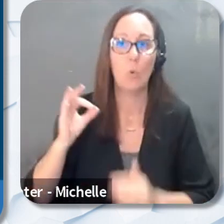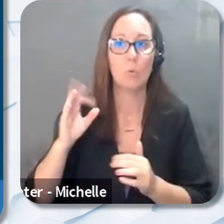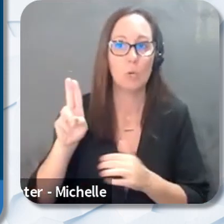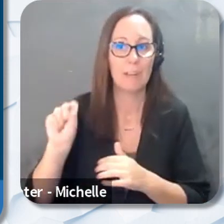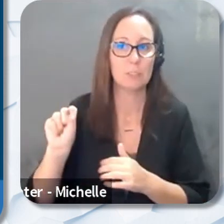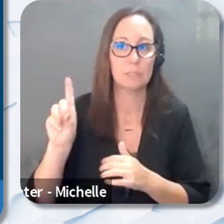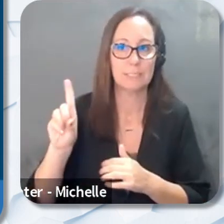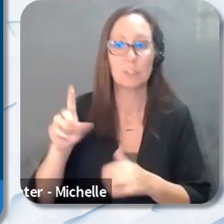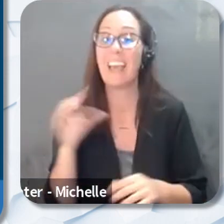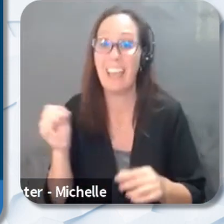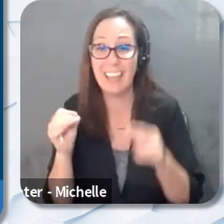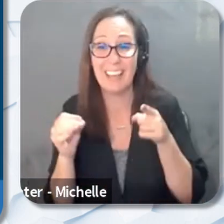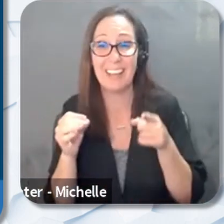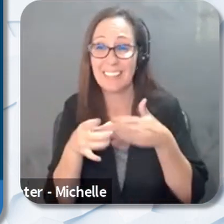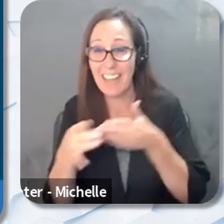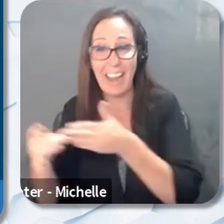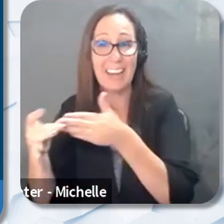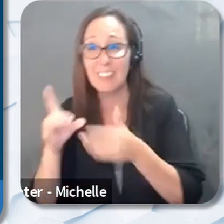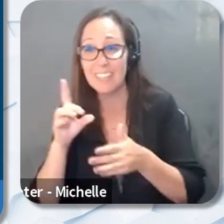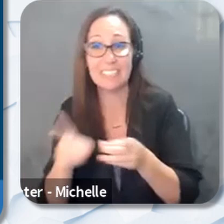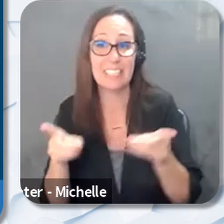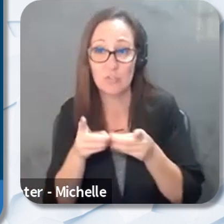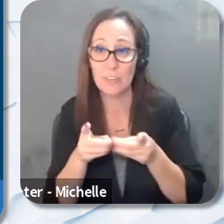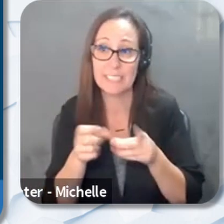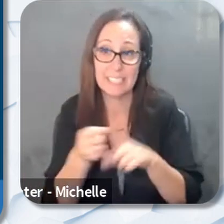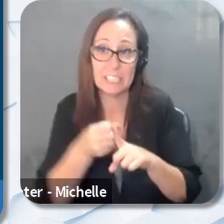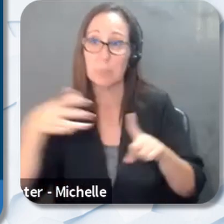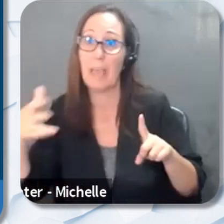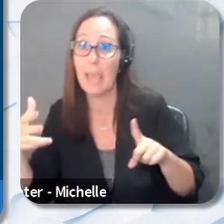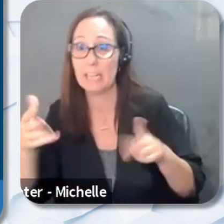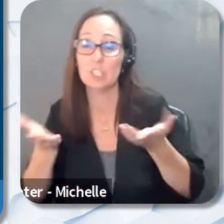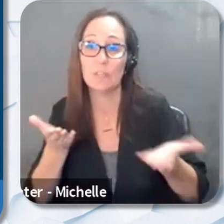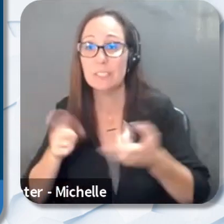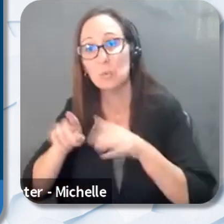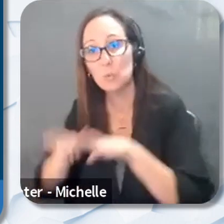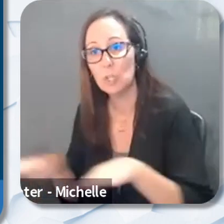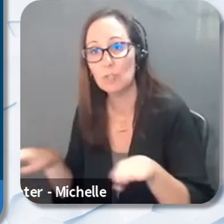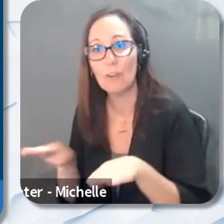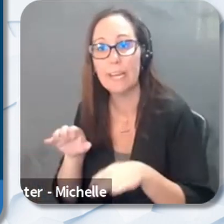and has guided the district in greatly expanding their services to children aged birth to five.